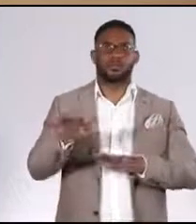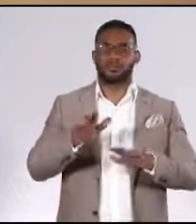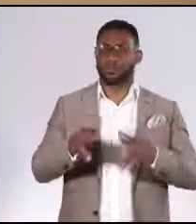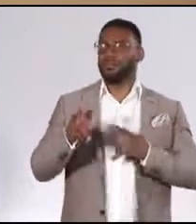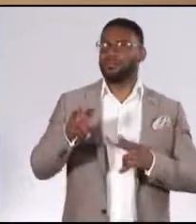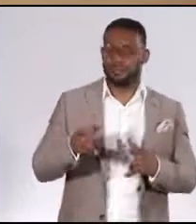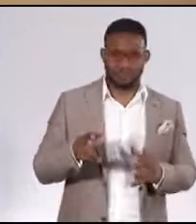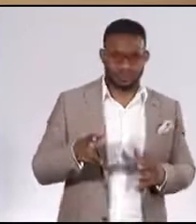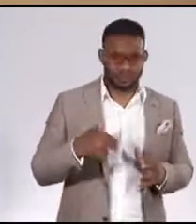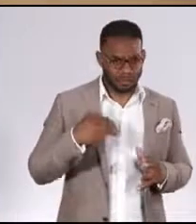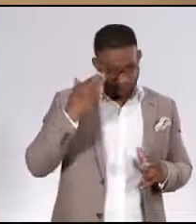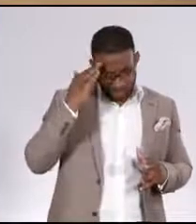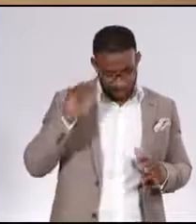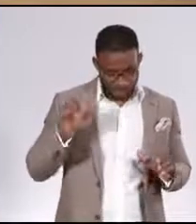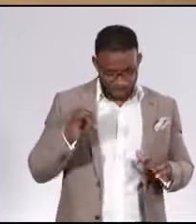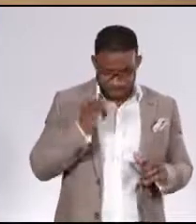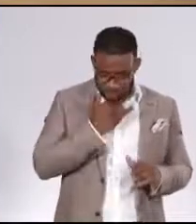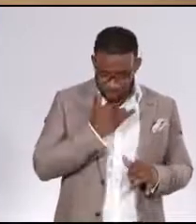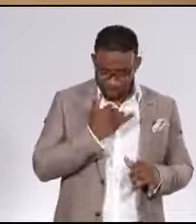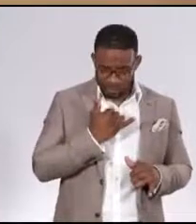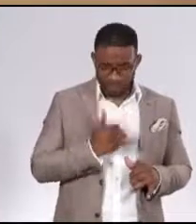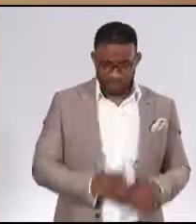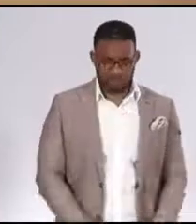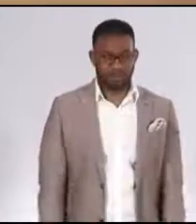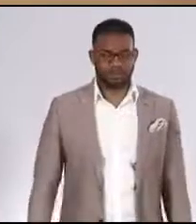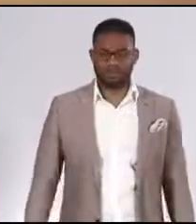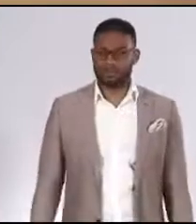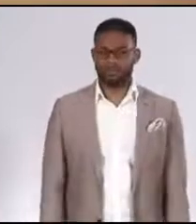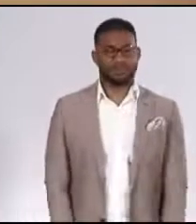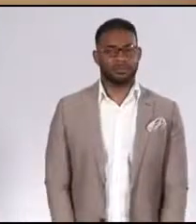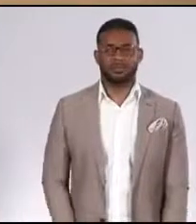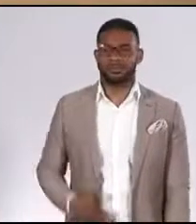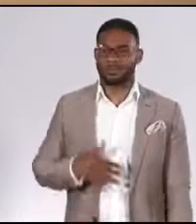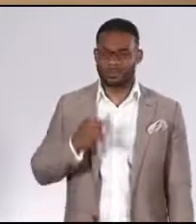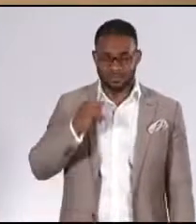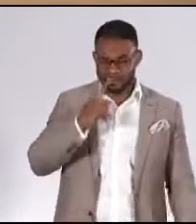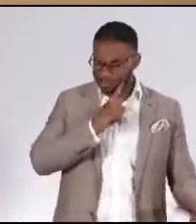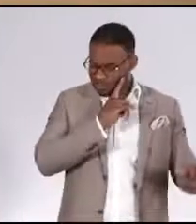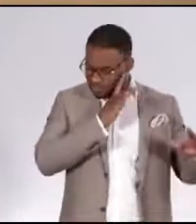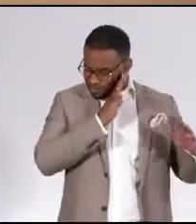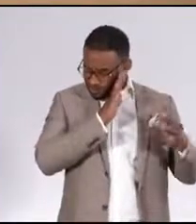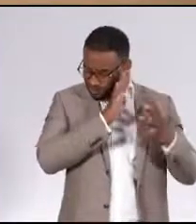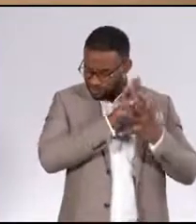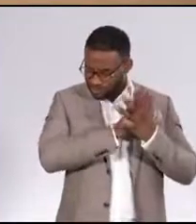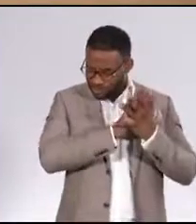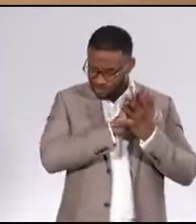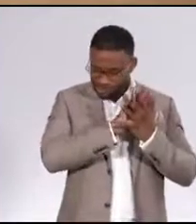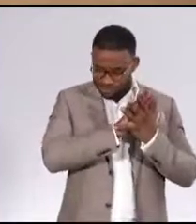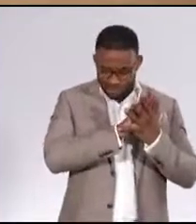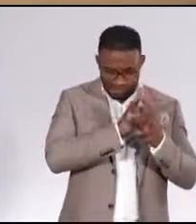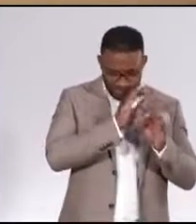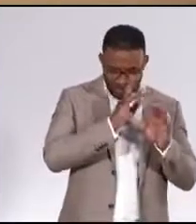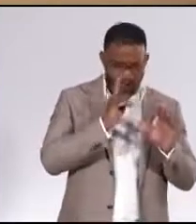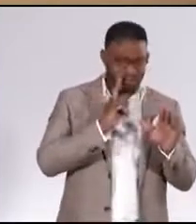I knew I had done something very bad. It felt like my ear was numb. I could clearly tell something was wrong.